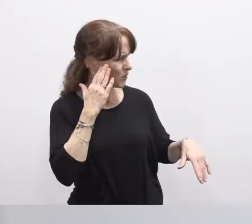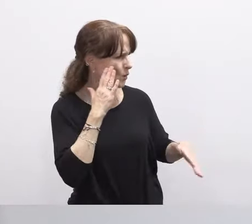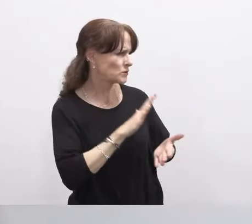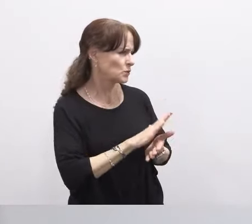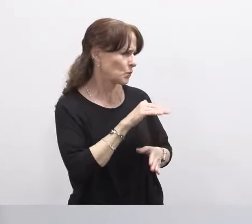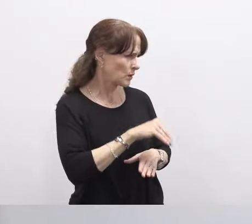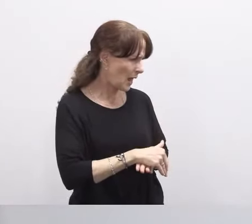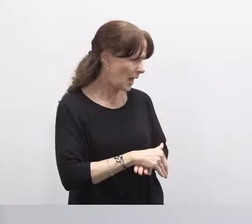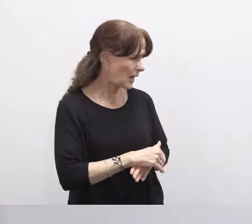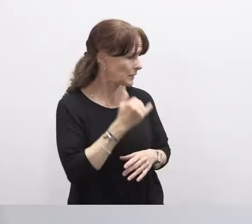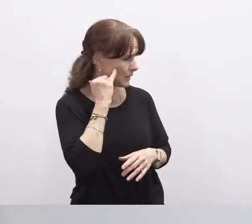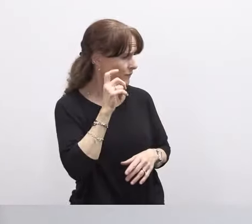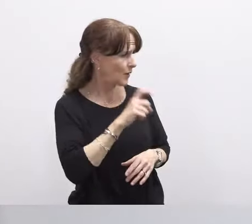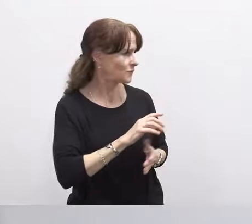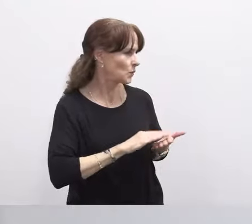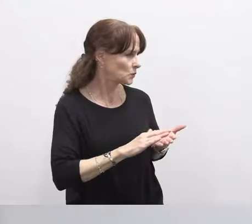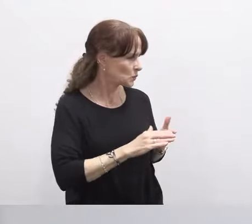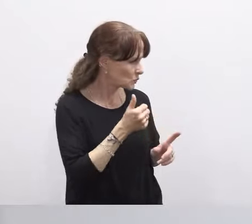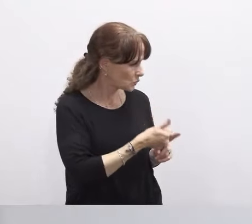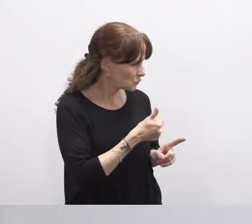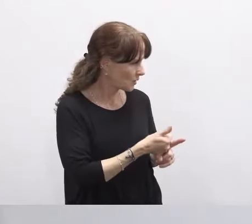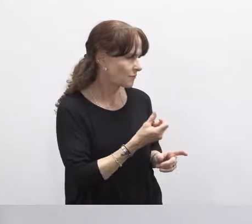so if you have to excuse yourself, completely I understand.